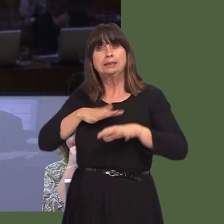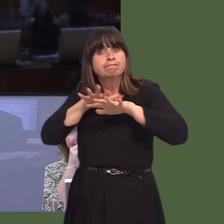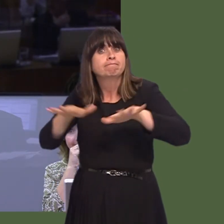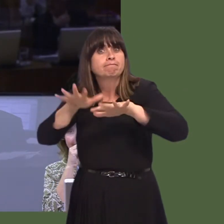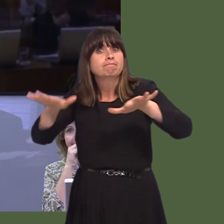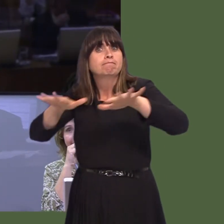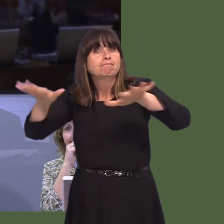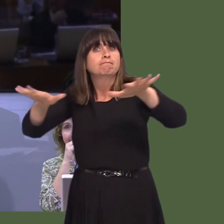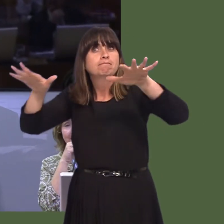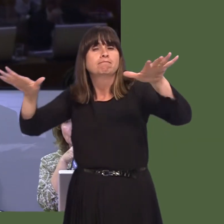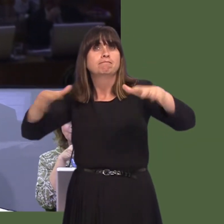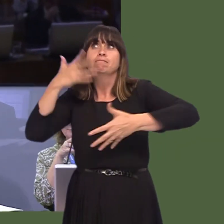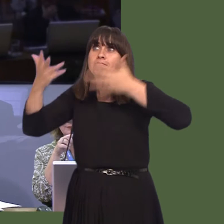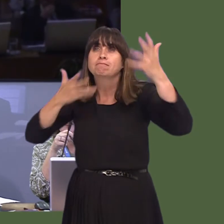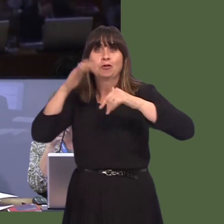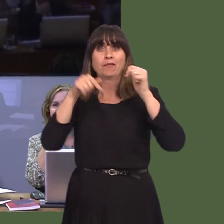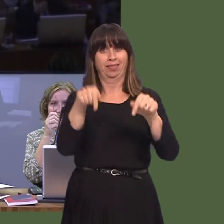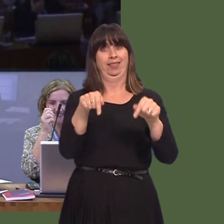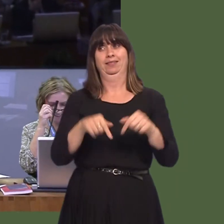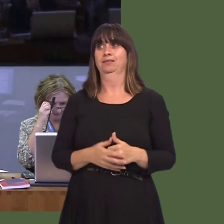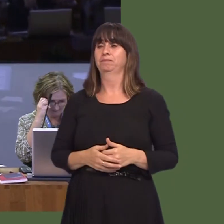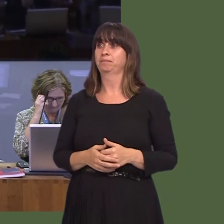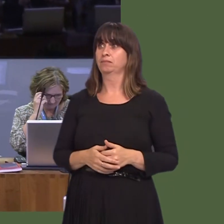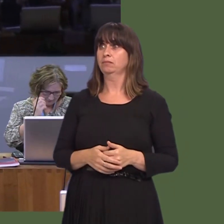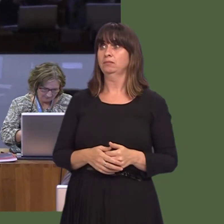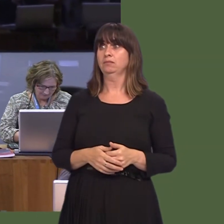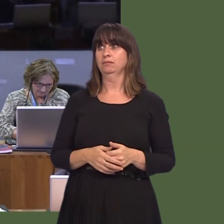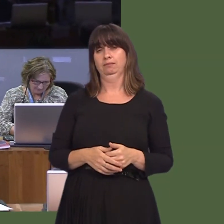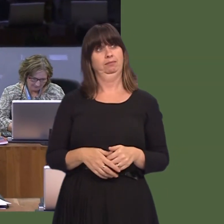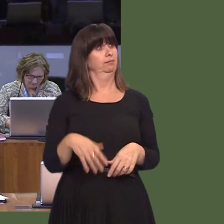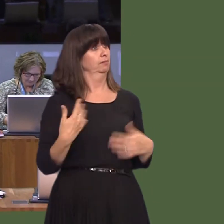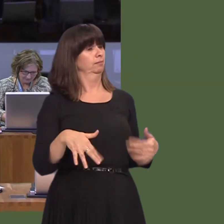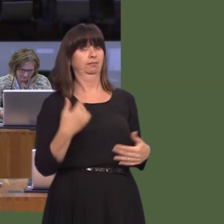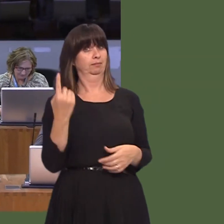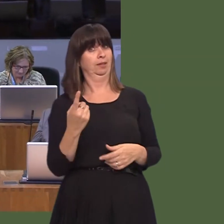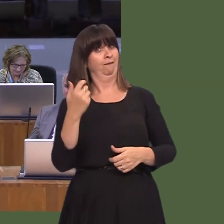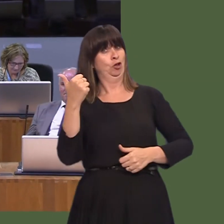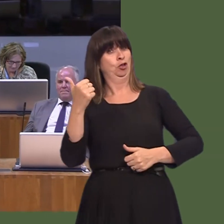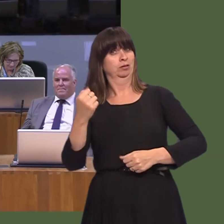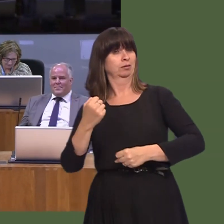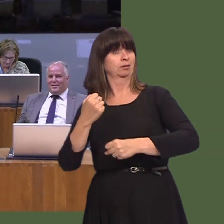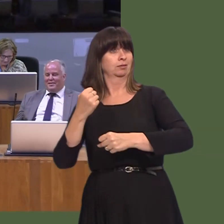Carwyn Jones AM: If the Member was taken by surprise by that question, he did a sterling